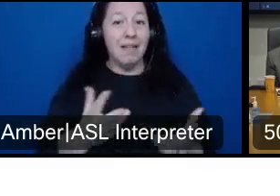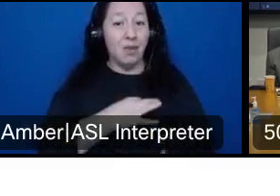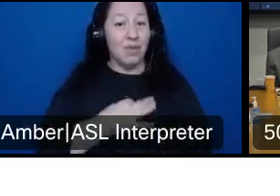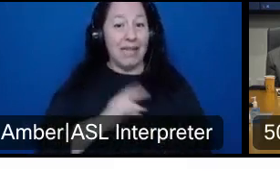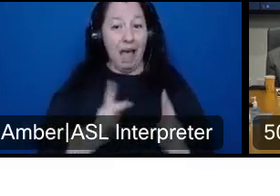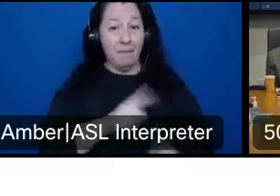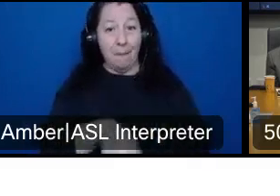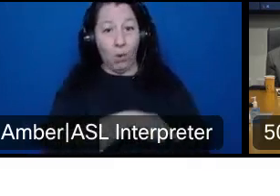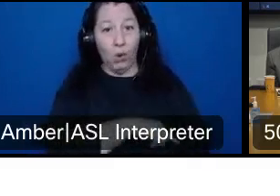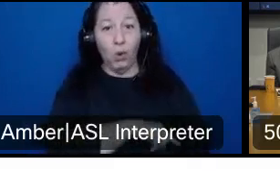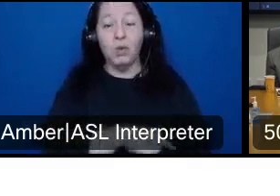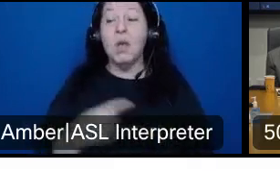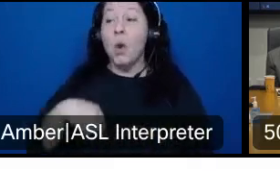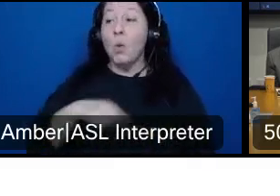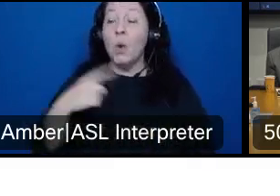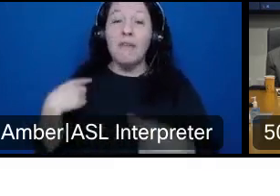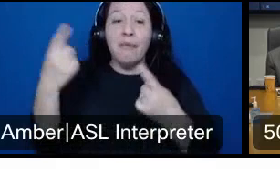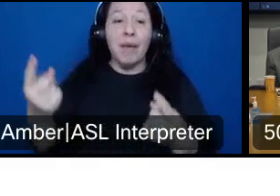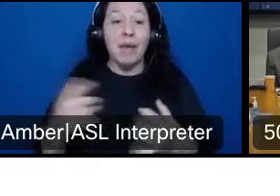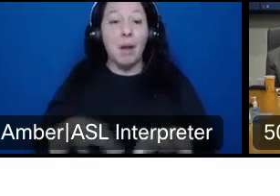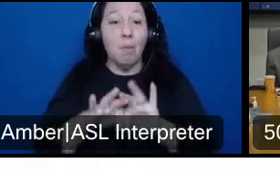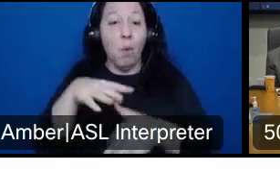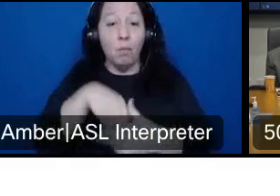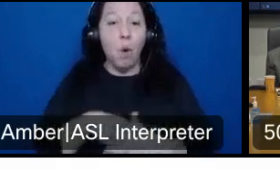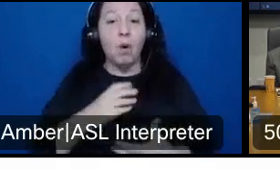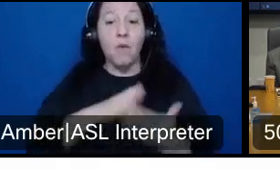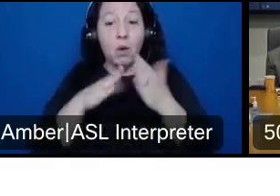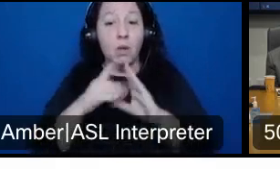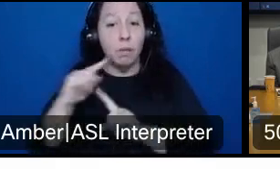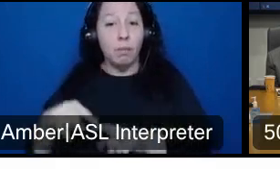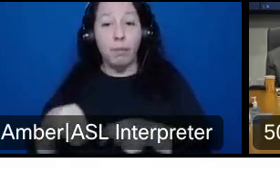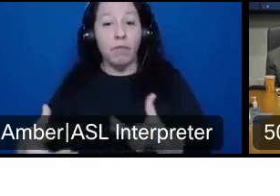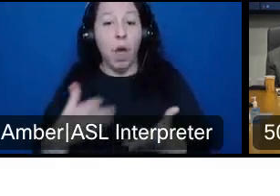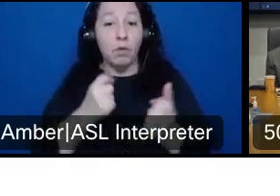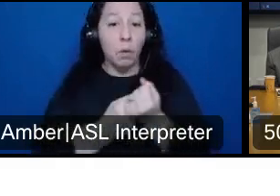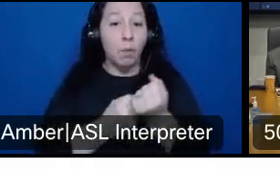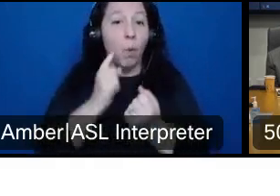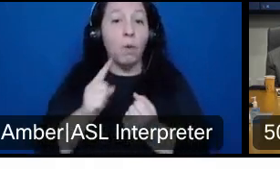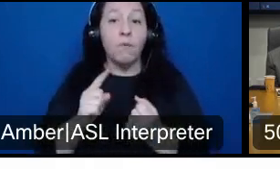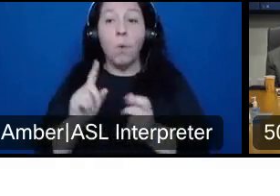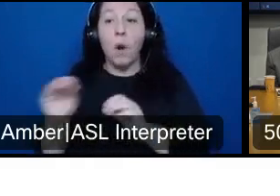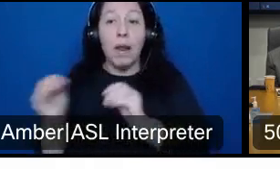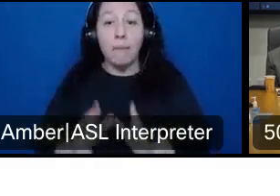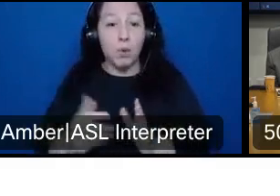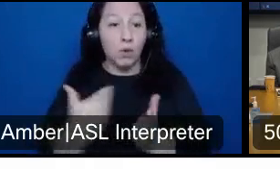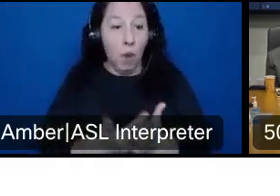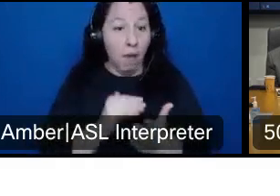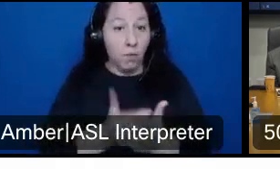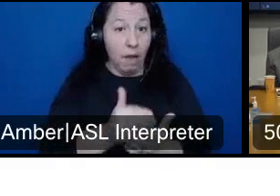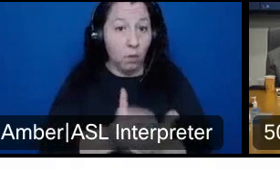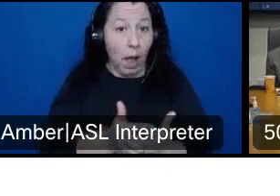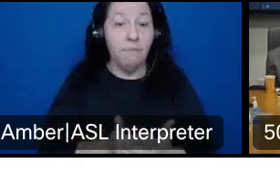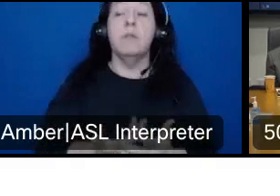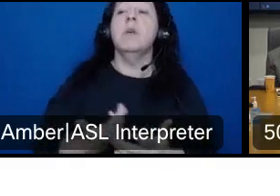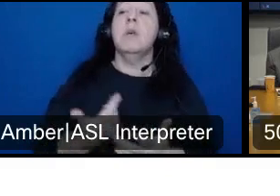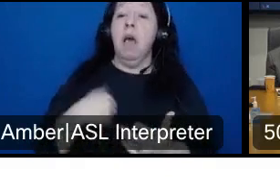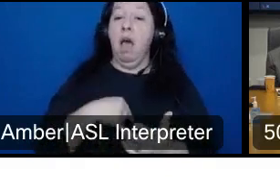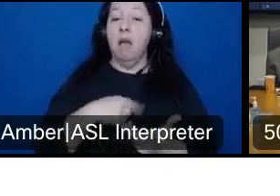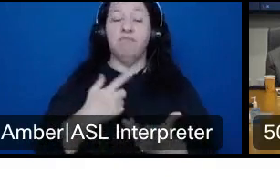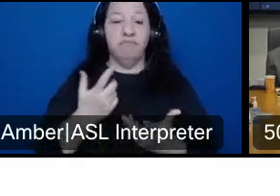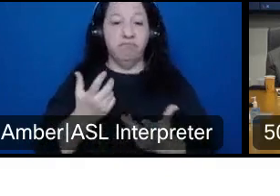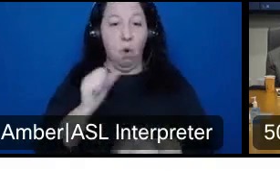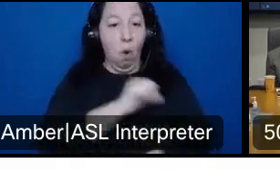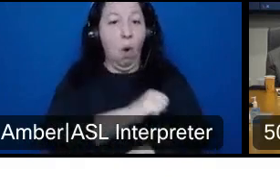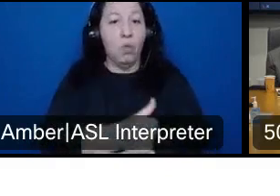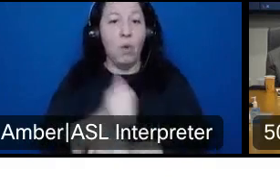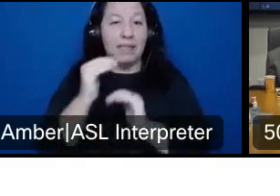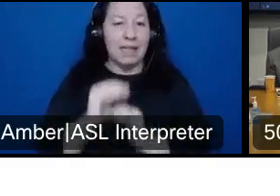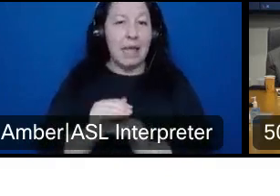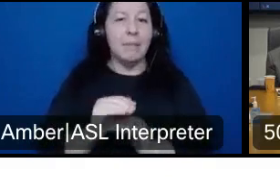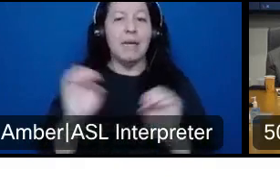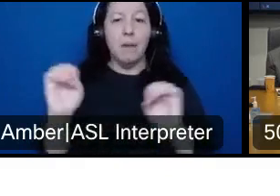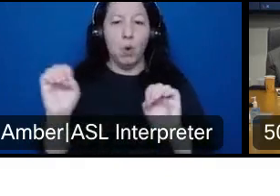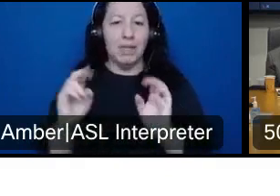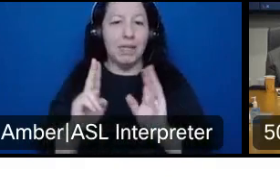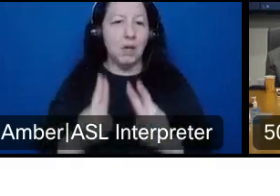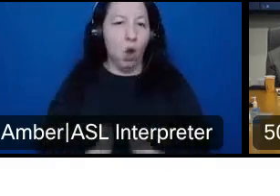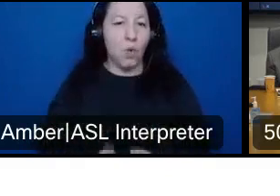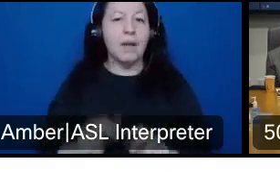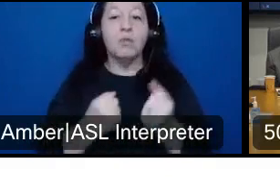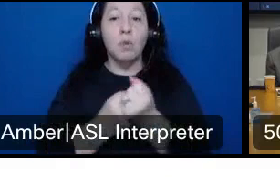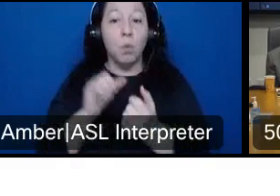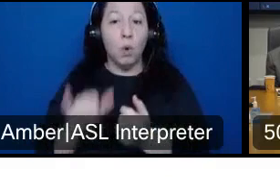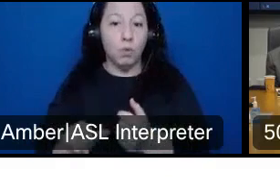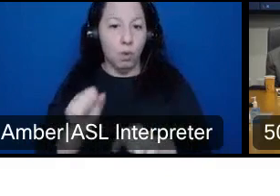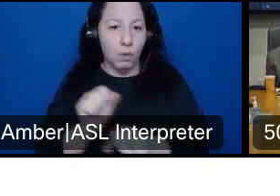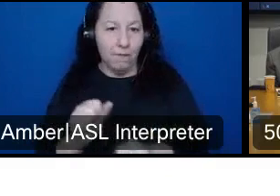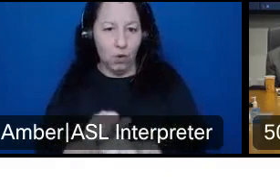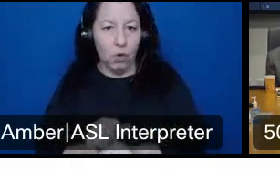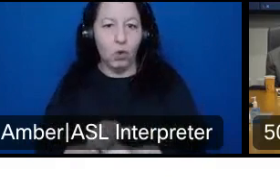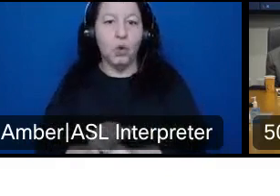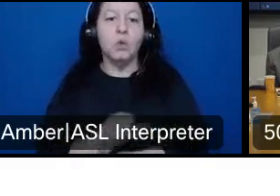We've been an integral part of the city's response and providing support for the arriving immigrants and I've authorized limited emergency contracting to support such efforts. I've authorized the following new contract.